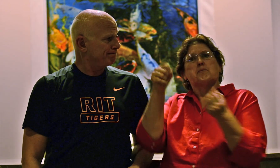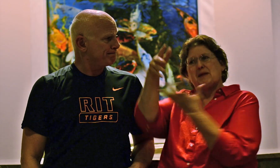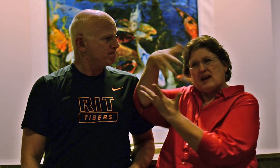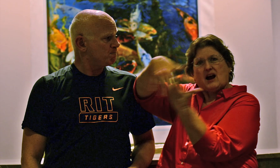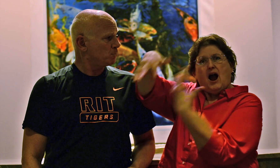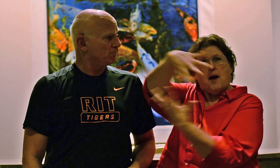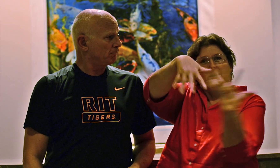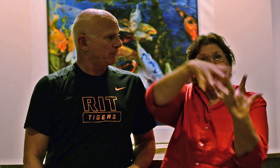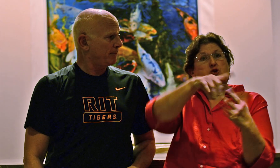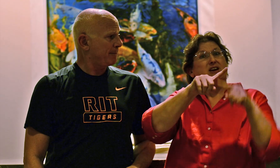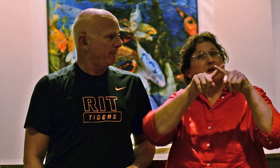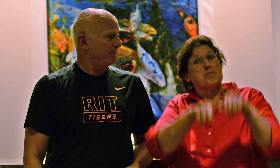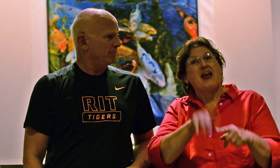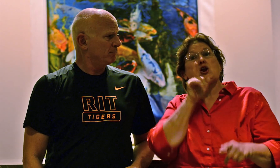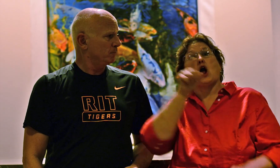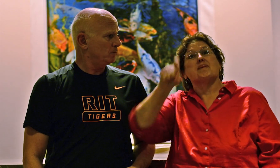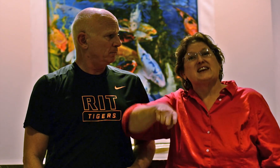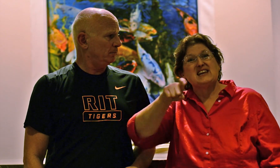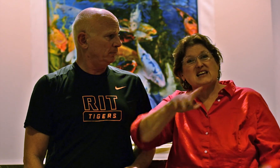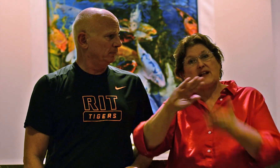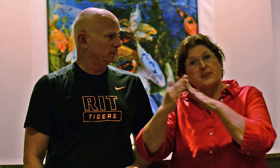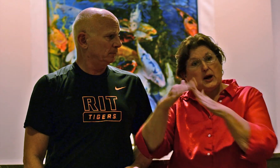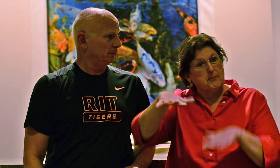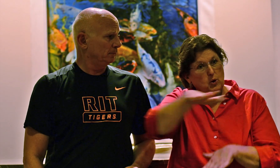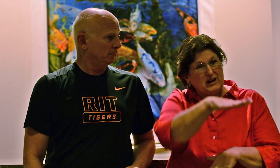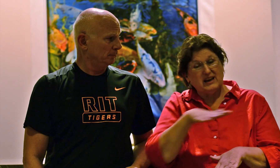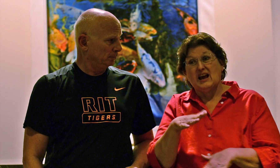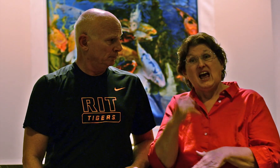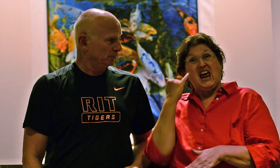it could be a combination of any entity depending on the community's needs.